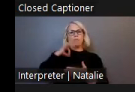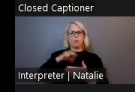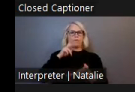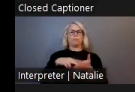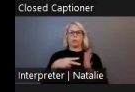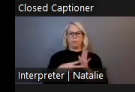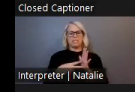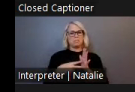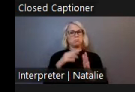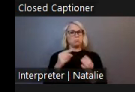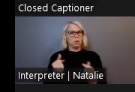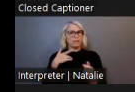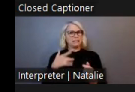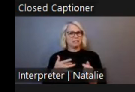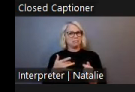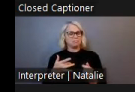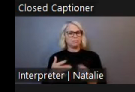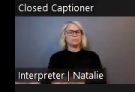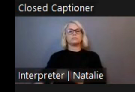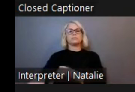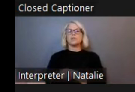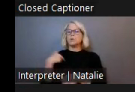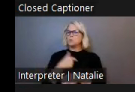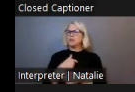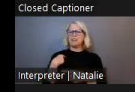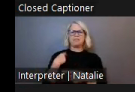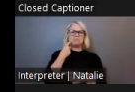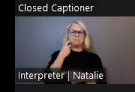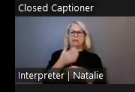pretty quickly. We have been getting approval within a couple weeks.